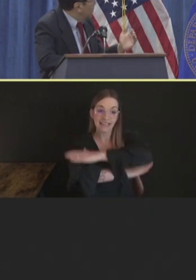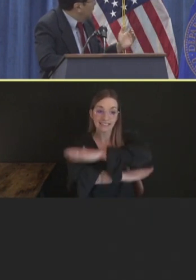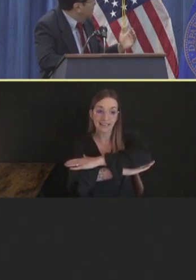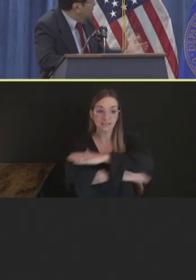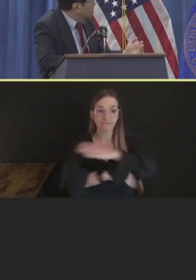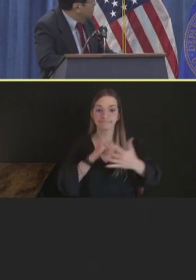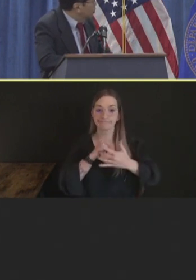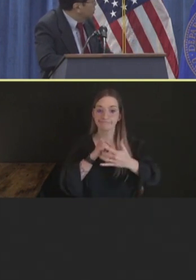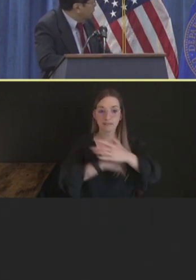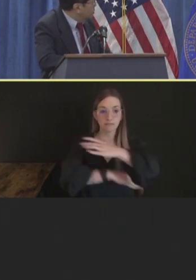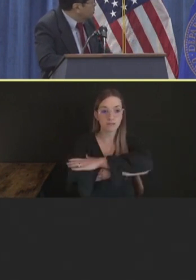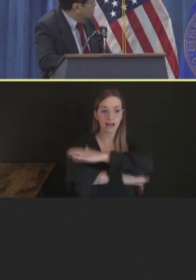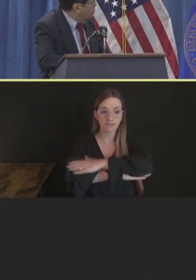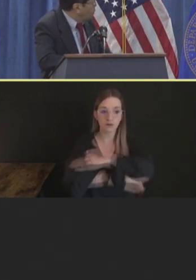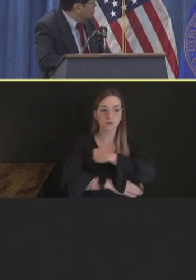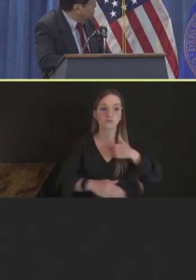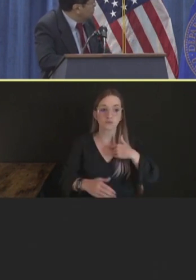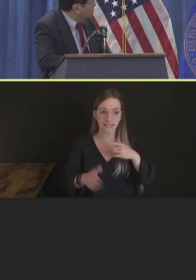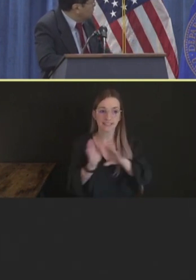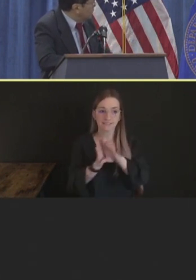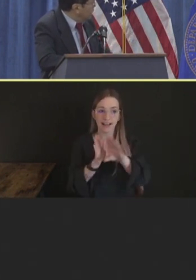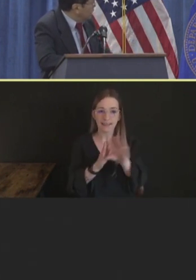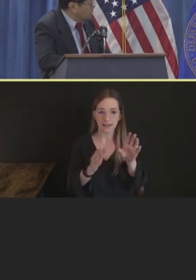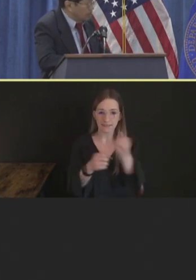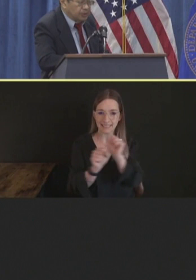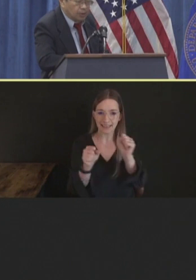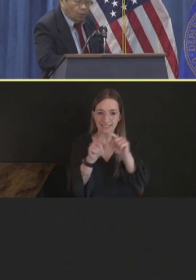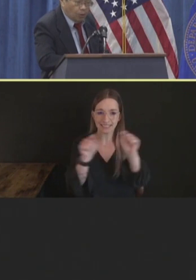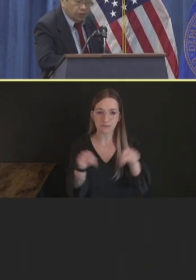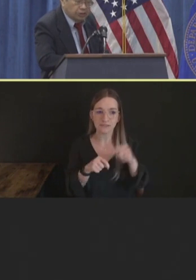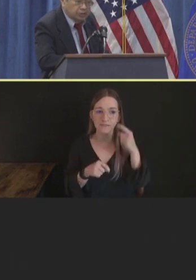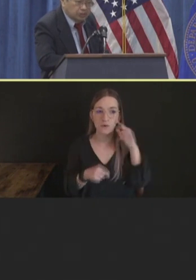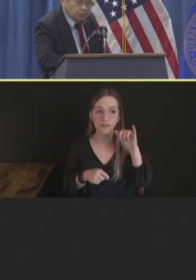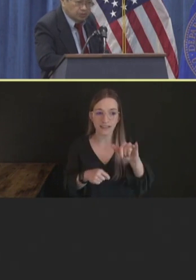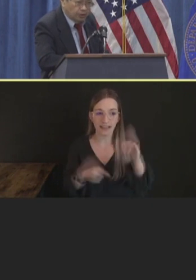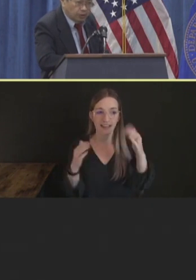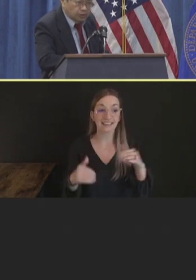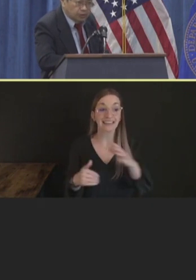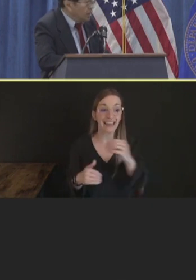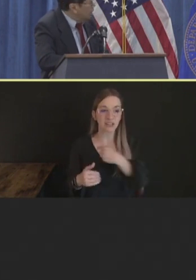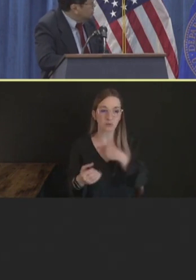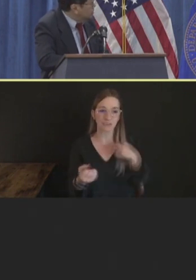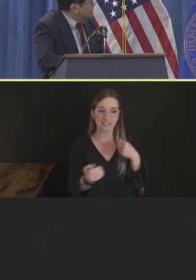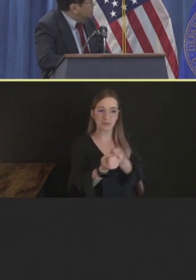And then we were able to support the different CEPI awardees in terms of various safety issues